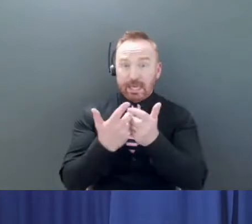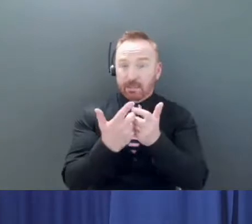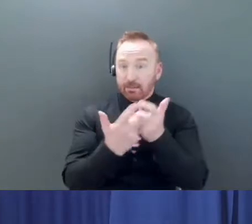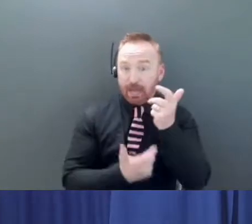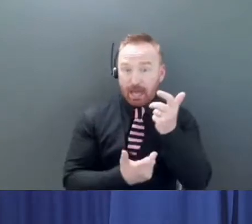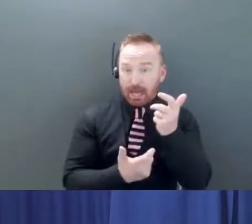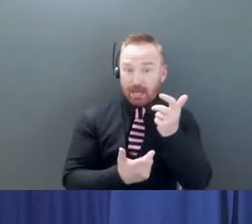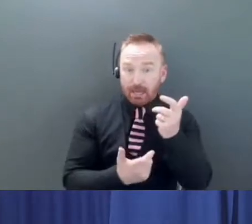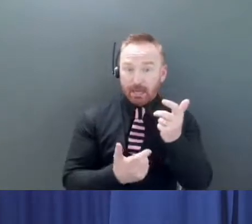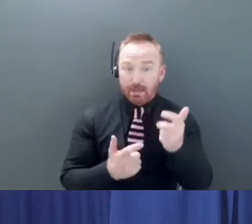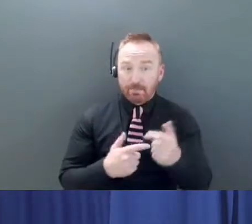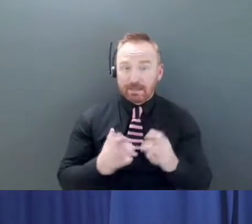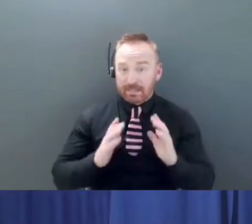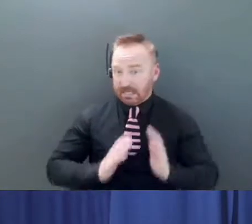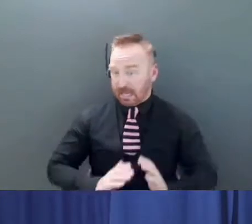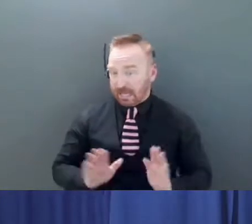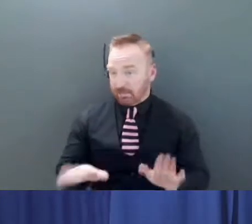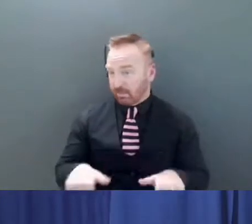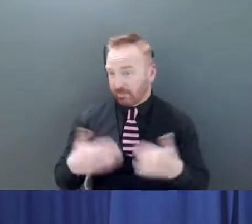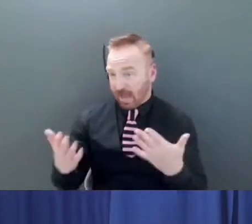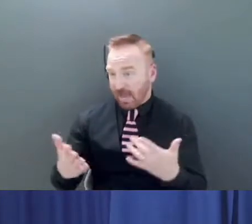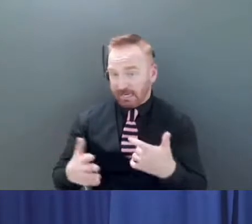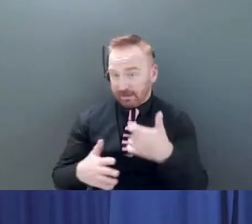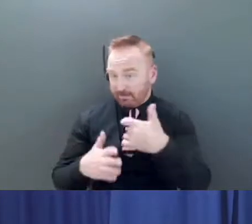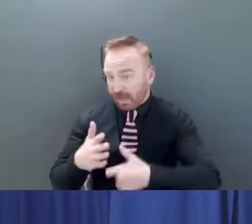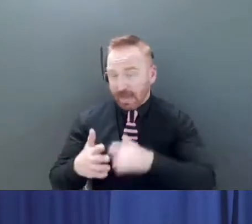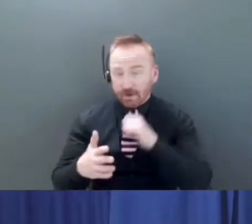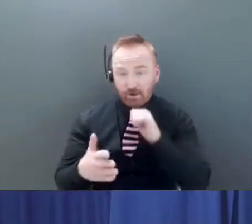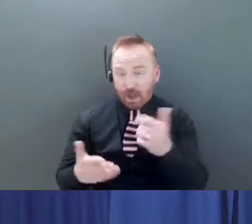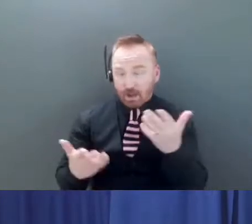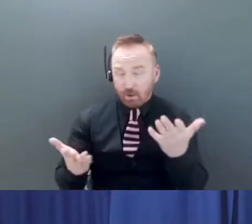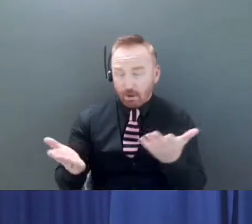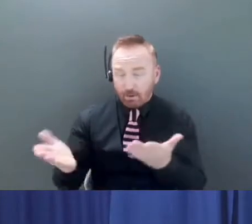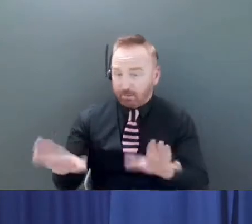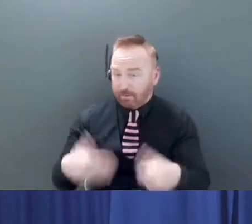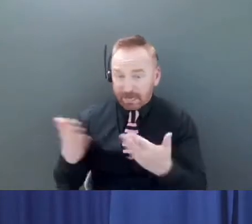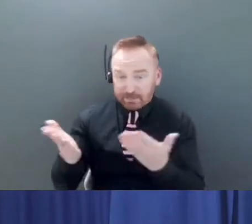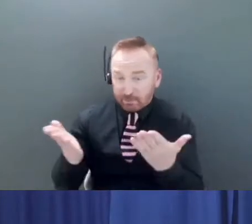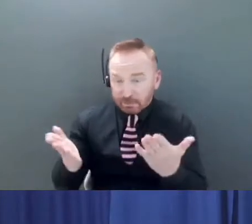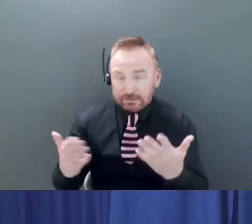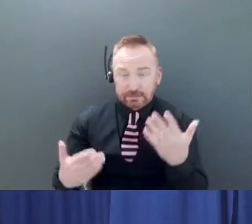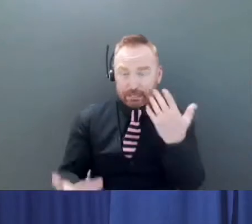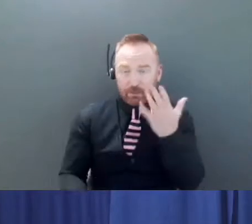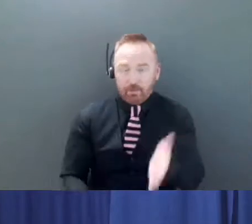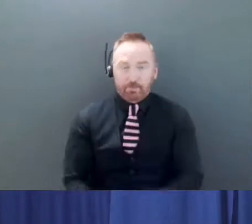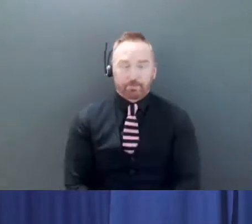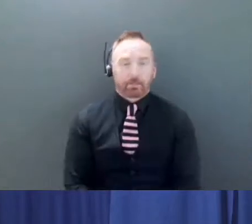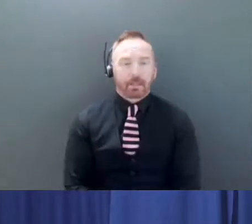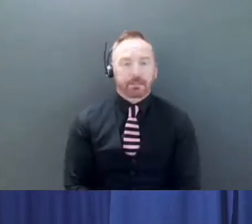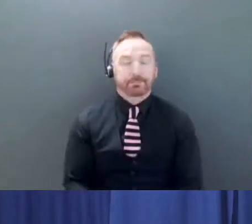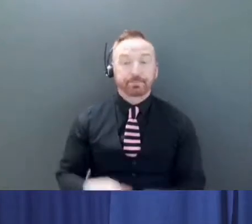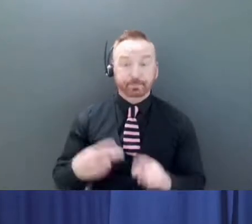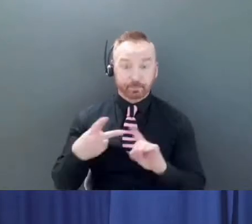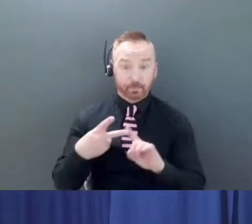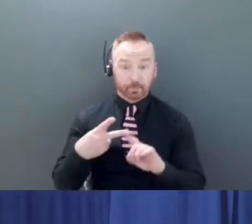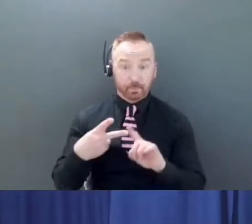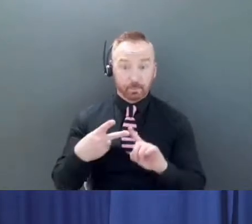the case of noncompliance whether that client will be served or not. Thank you. Do you have a second question, chuck? Yeah, actually. That was a clarification.